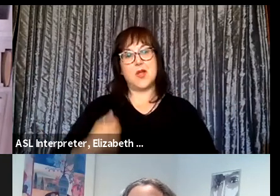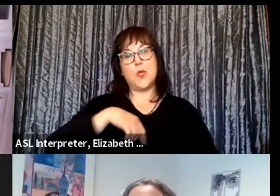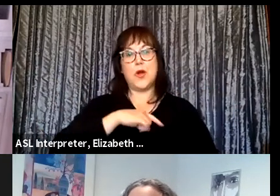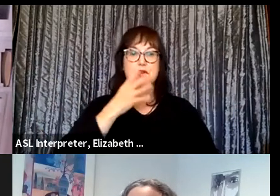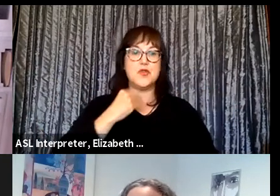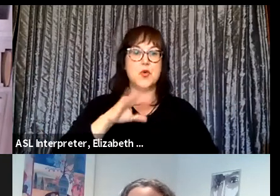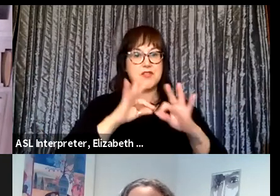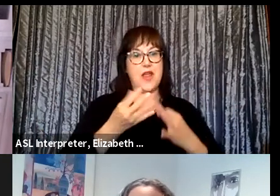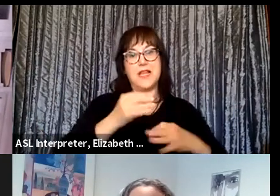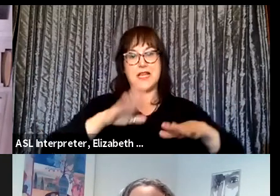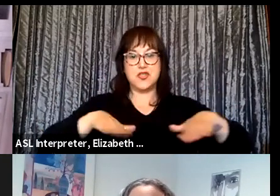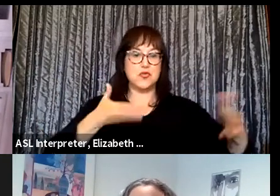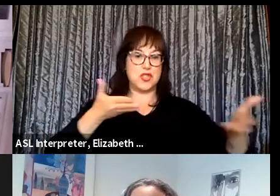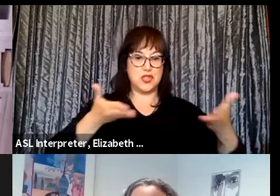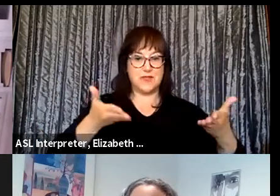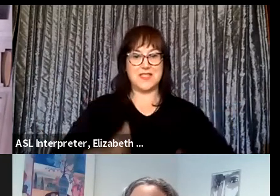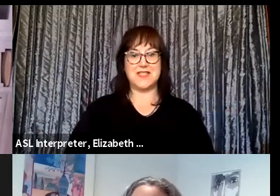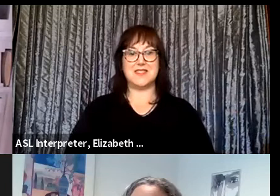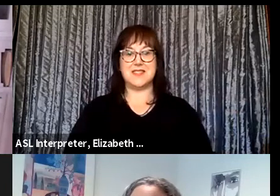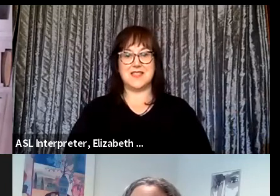we will be bringing in, you know, kind of that spiritual piece,